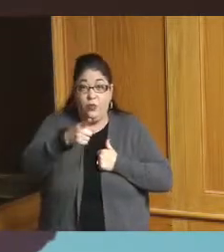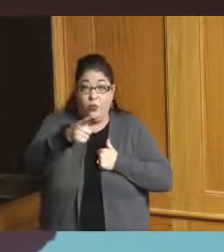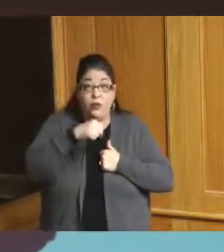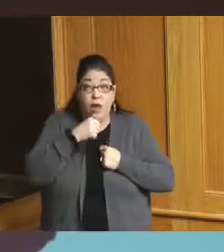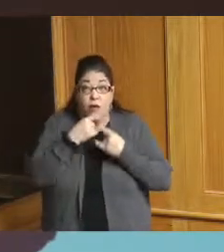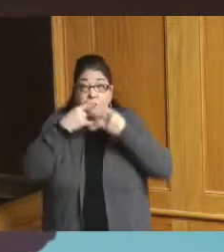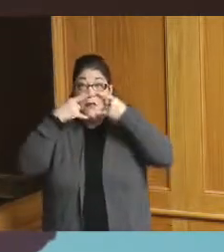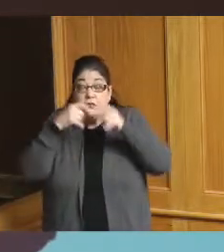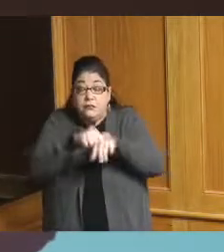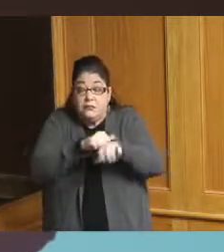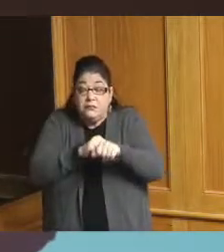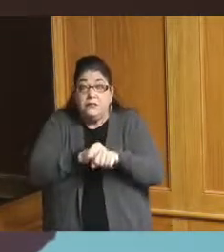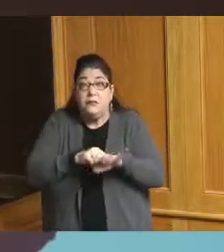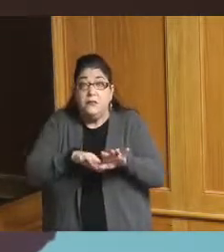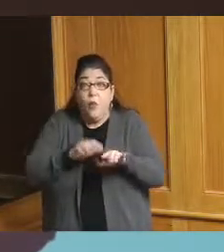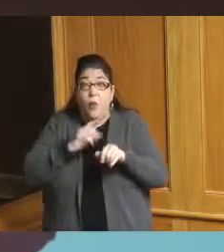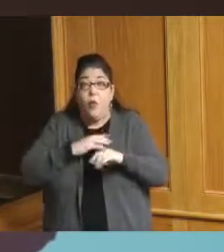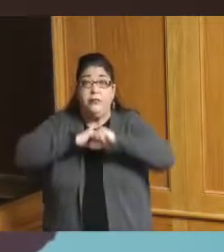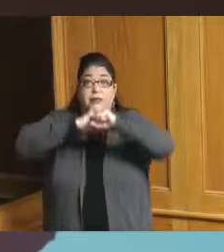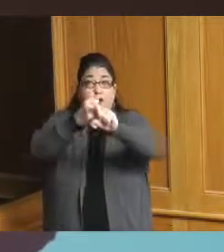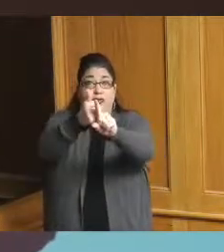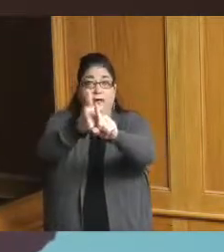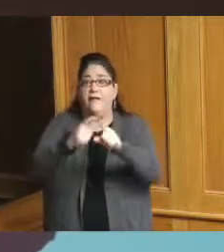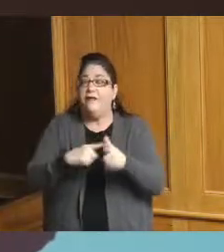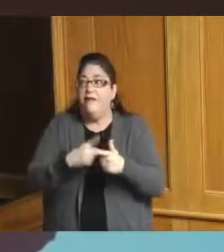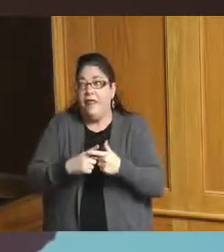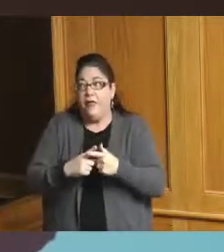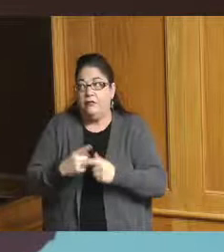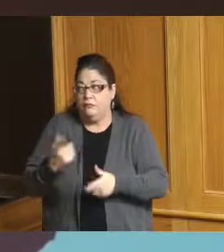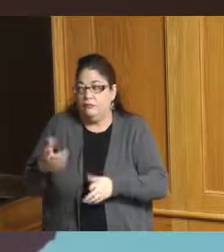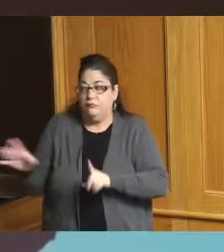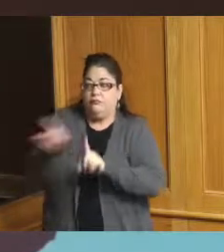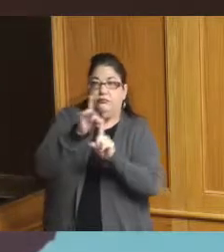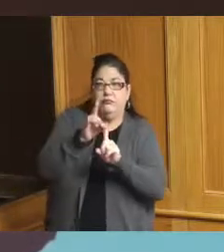is extremely high right now in Hamilton County and so I just continue to encourage